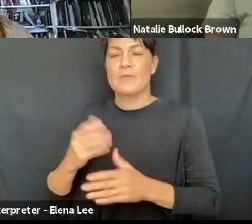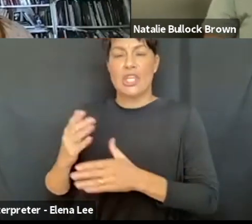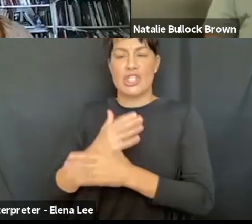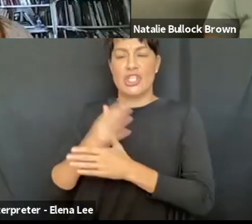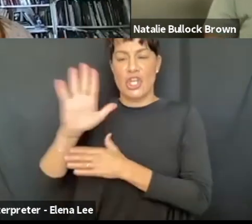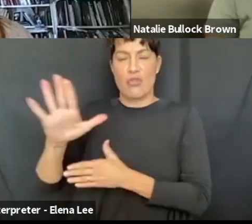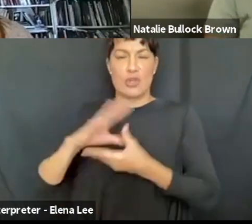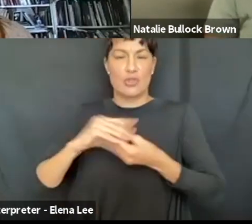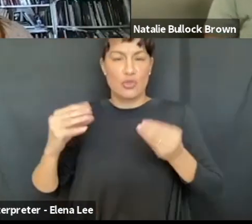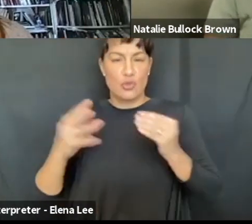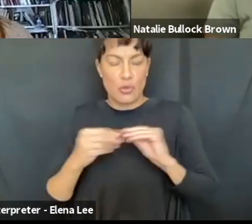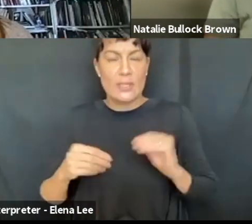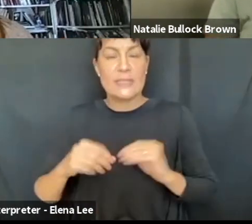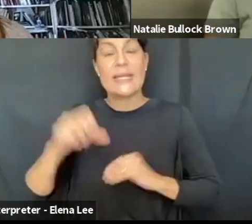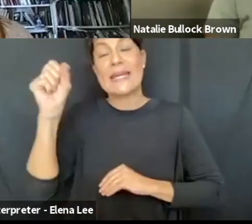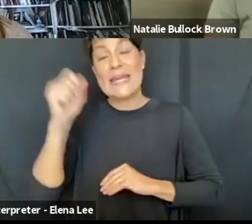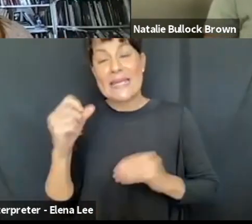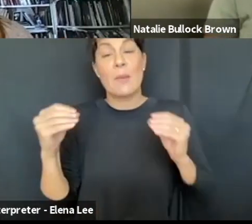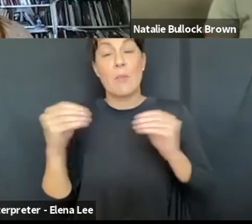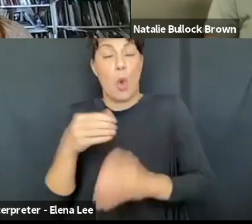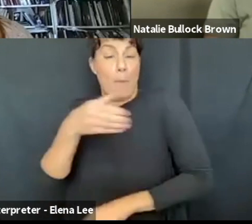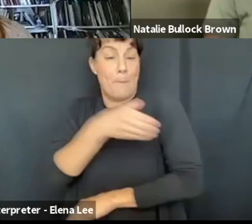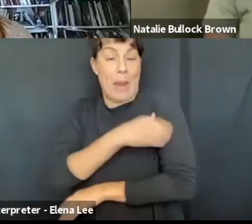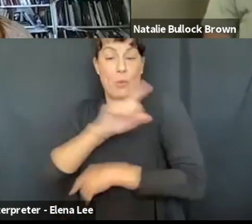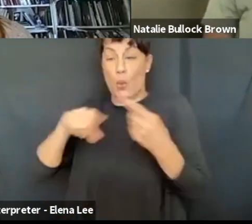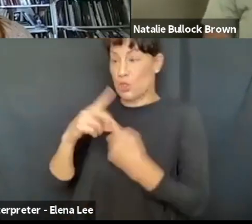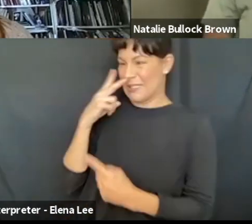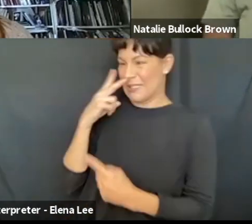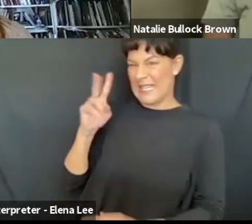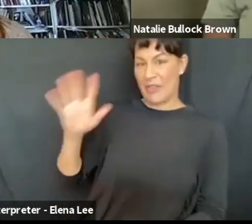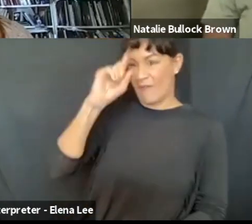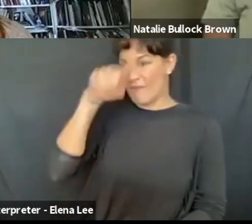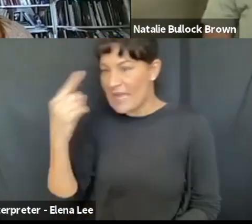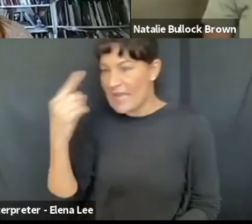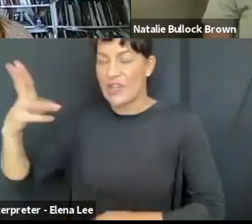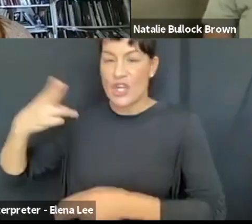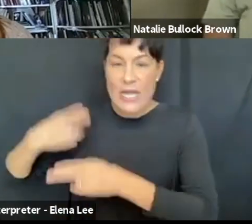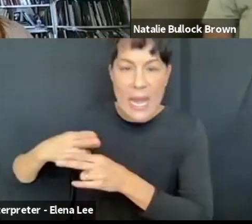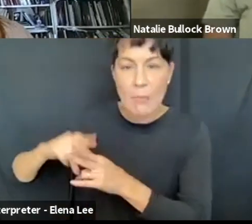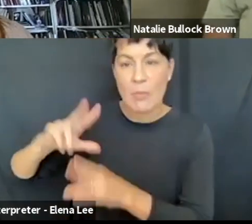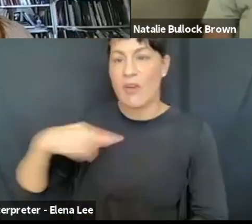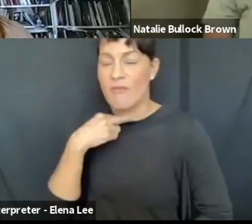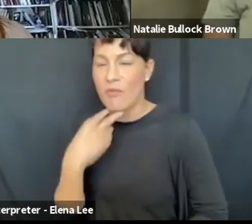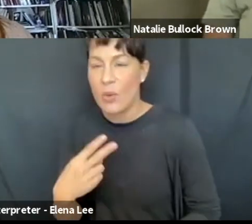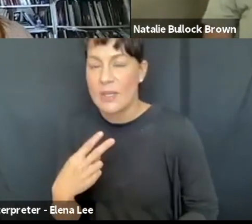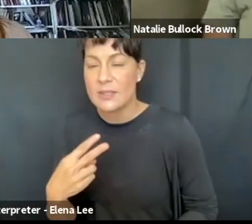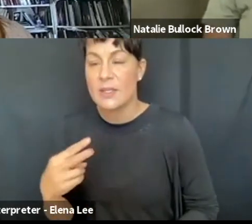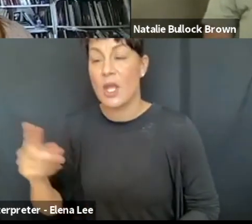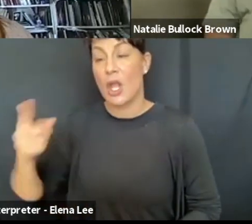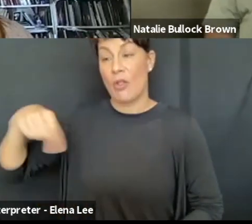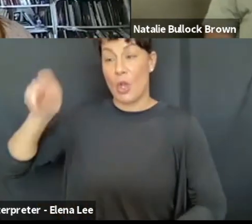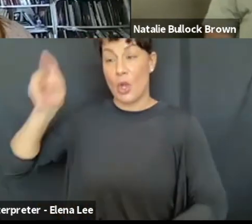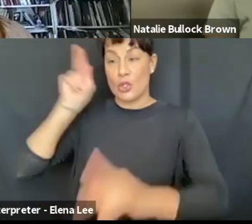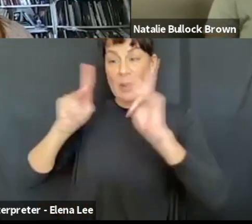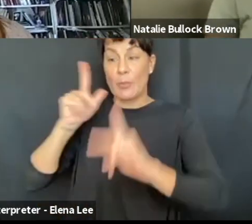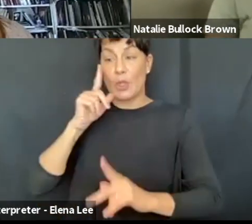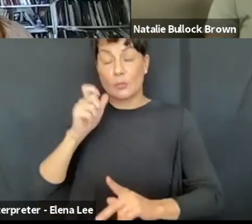when people show their faces and they use their own voice and their names and the people that have come forward have been able to participate in films